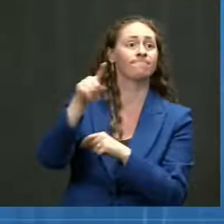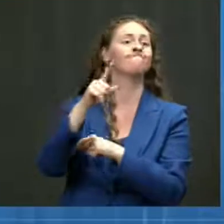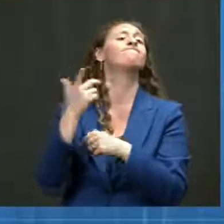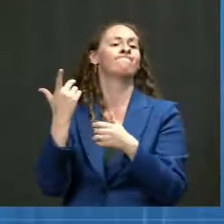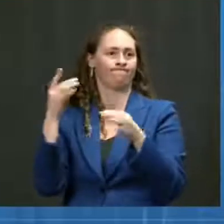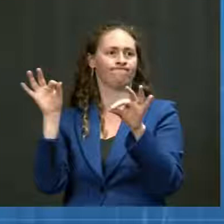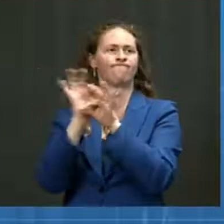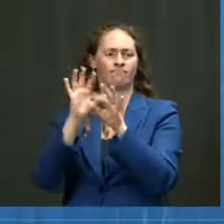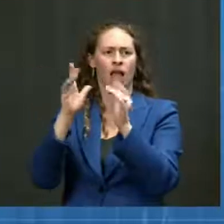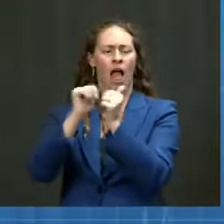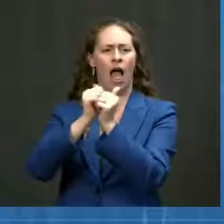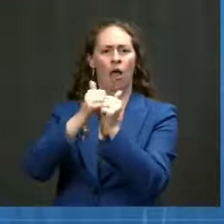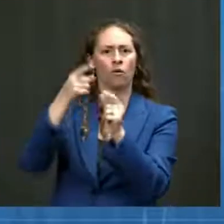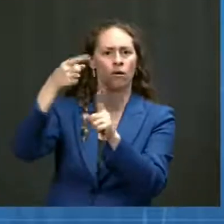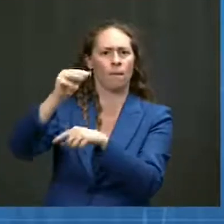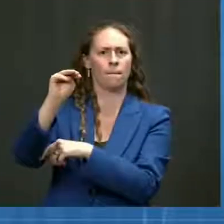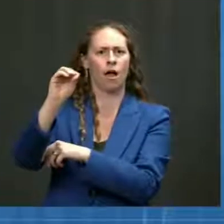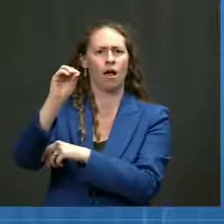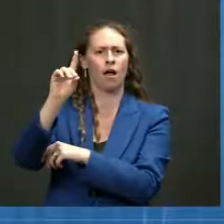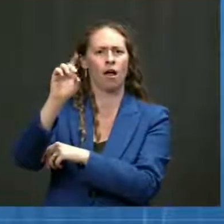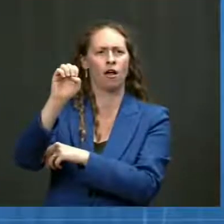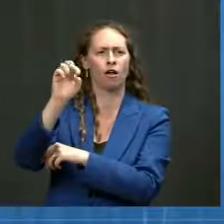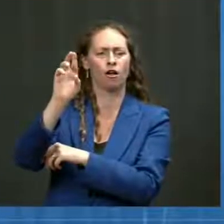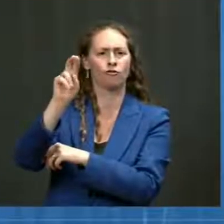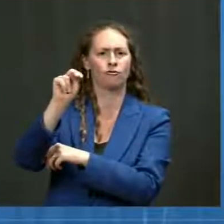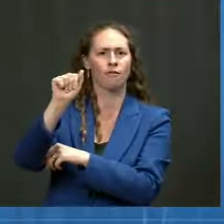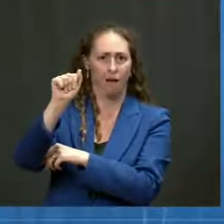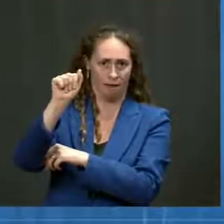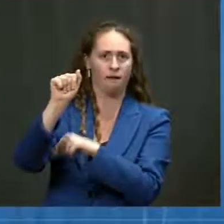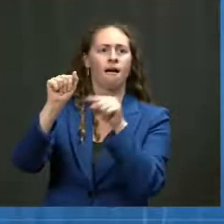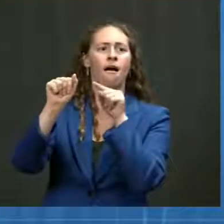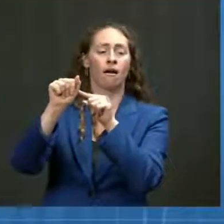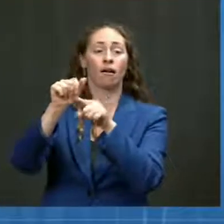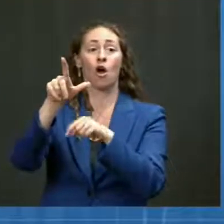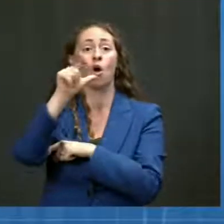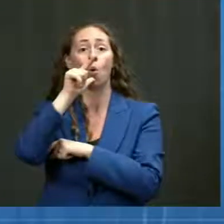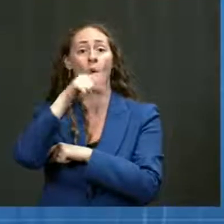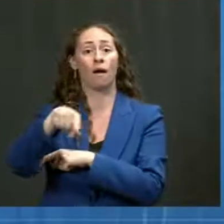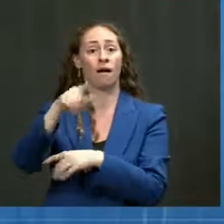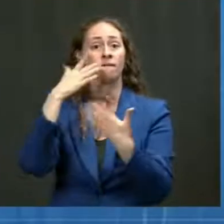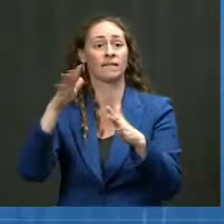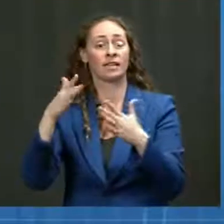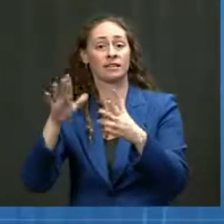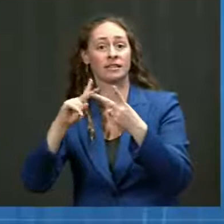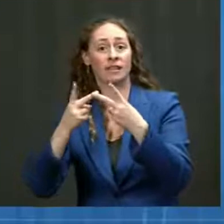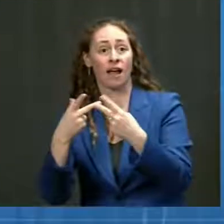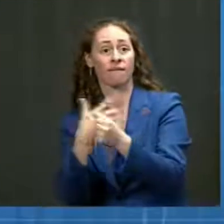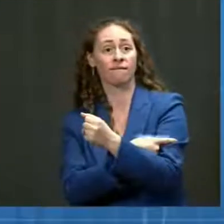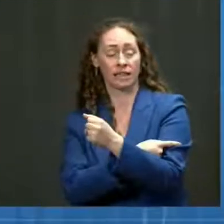VACCINE EFFICACY, IN THIS CASE, BASED ON THE MODERNA PHASE